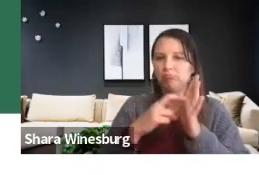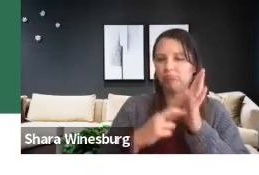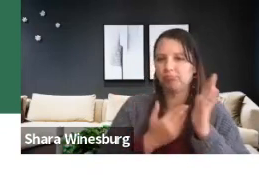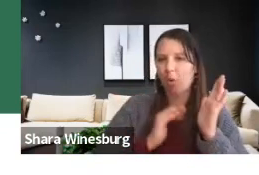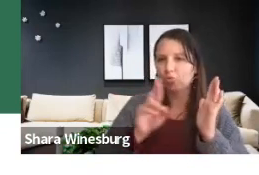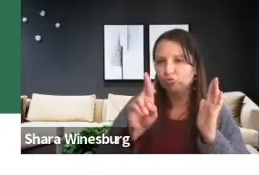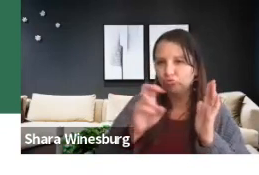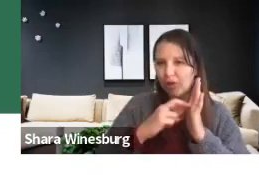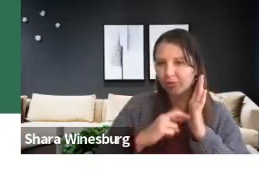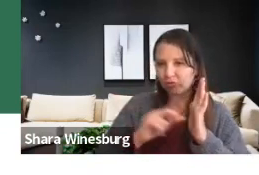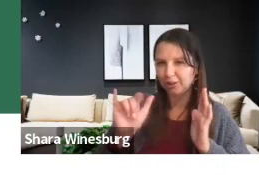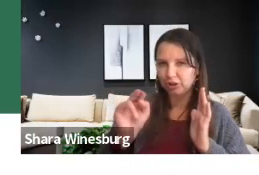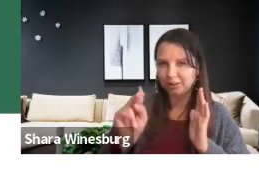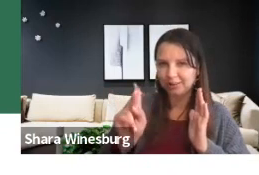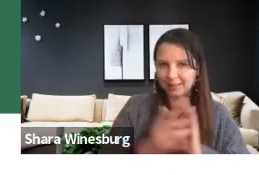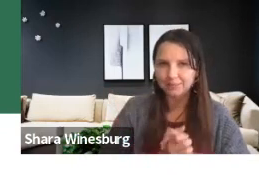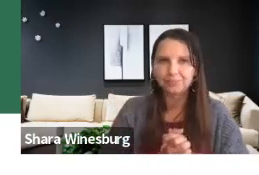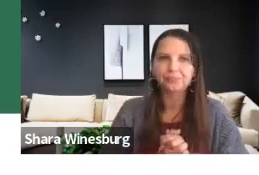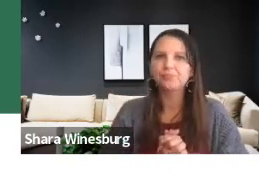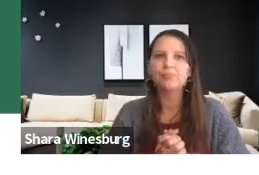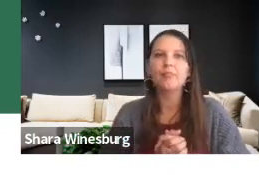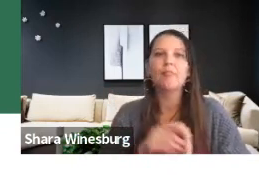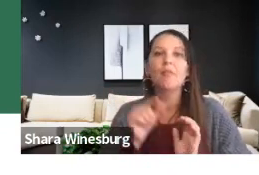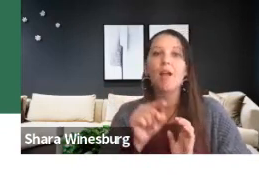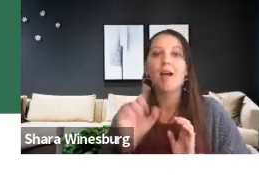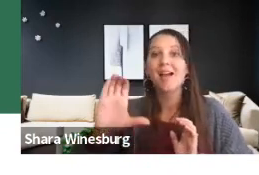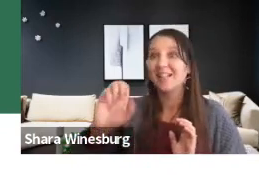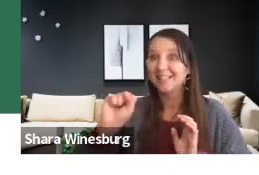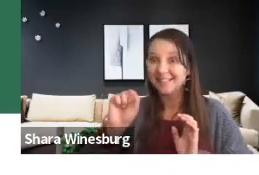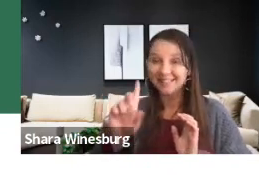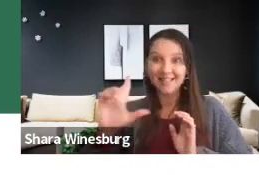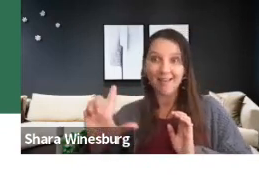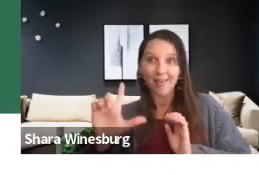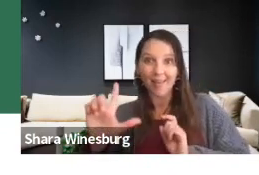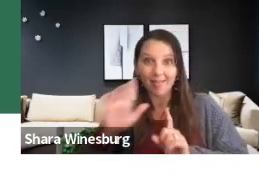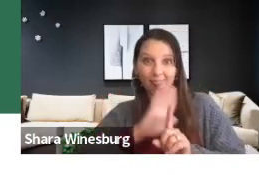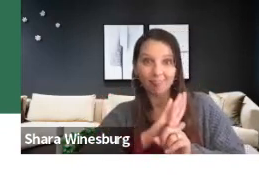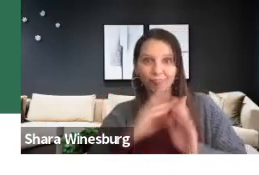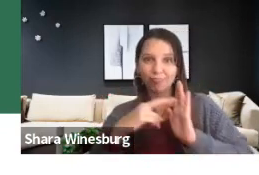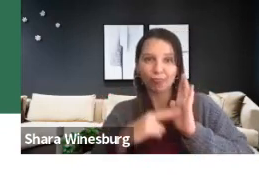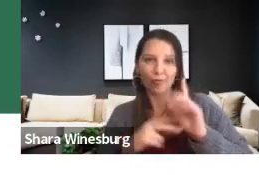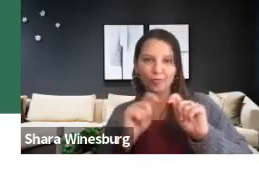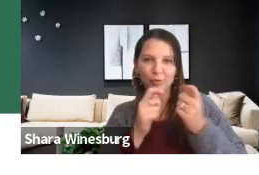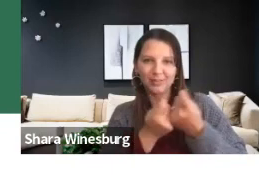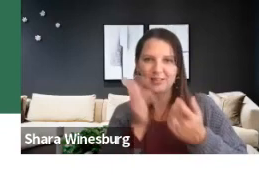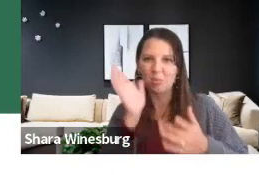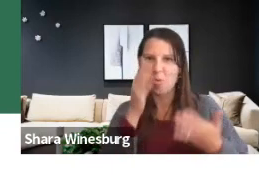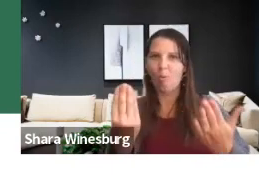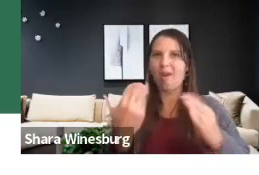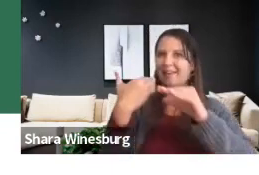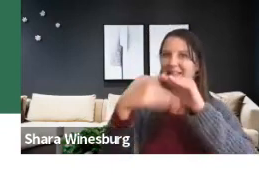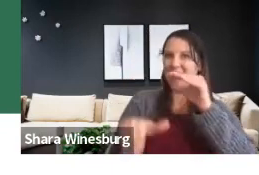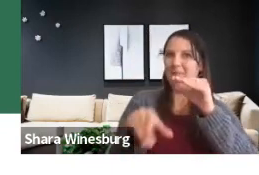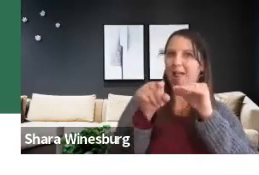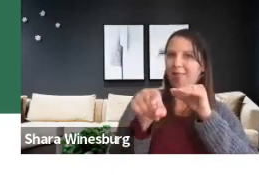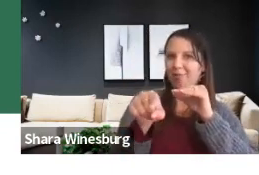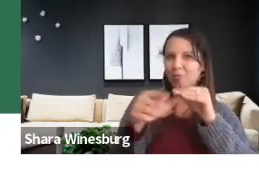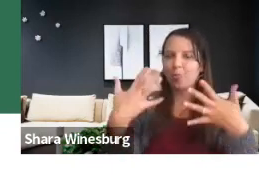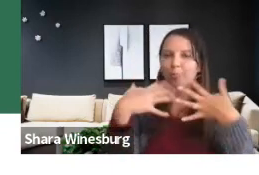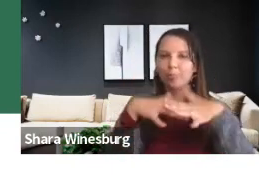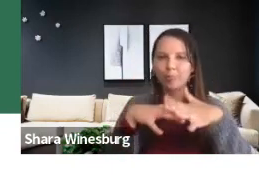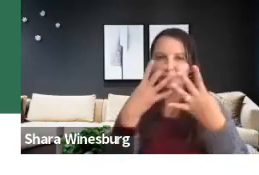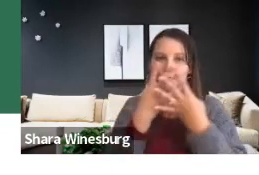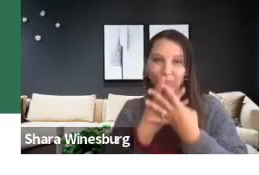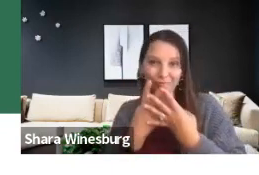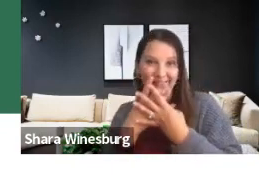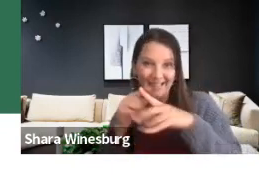well. You'll see the registration link there and CSD Learns' team will email